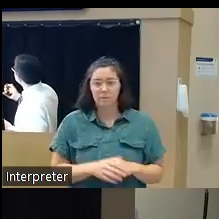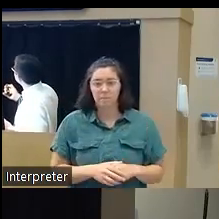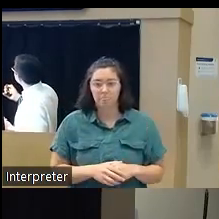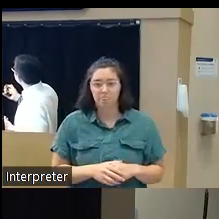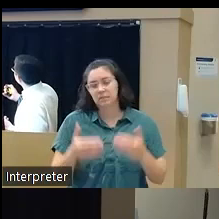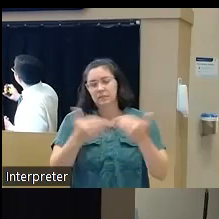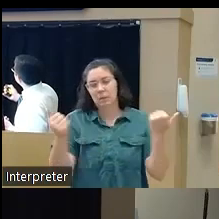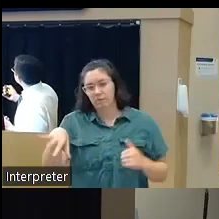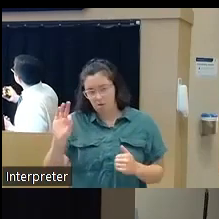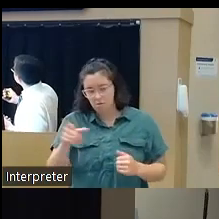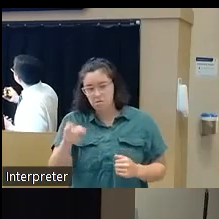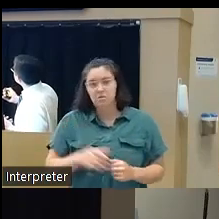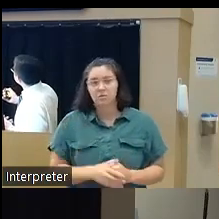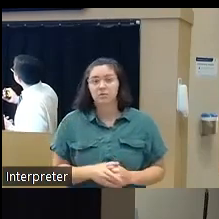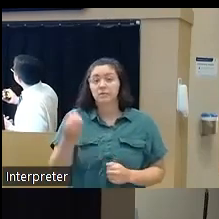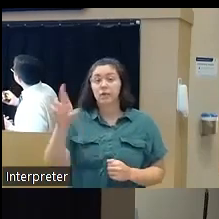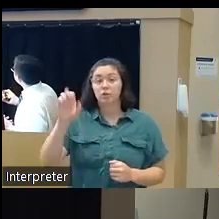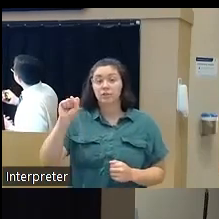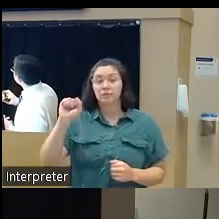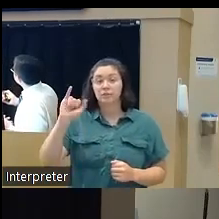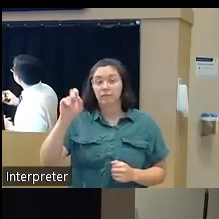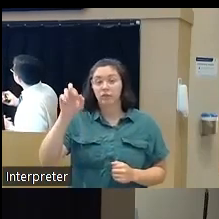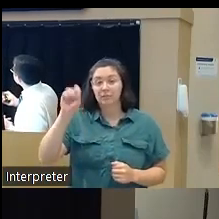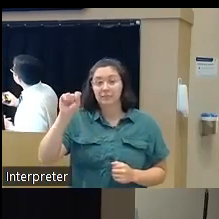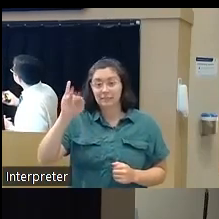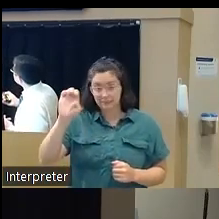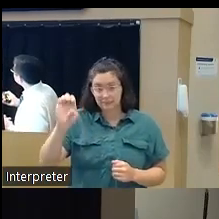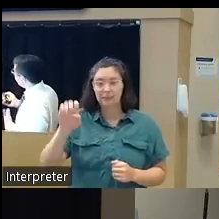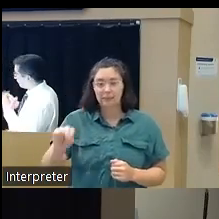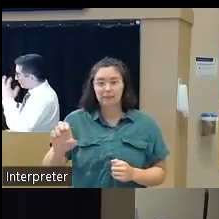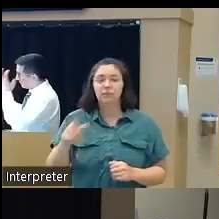finding that Dr Silverstein found he found that there was reductions in this retinal